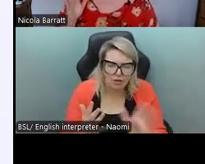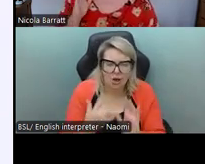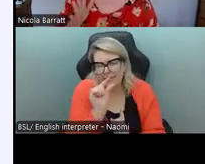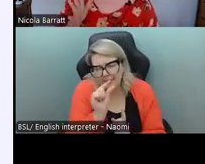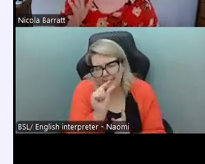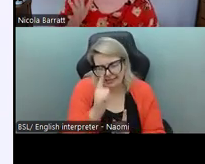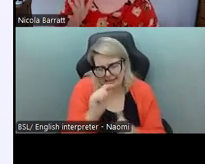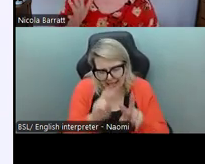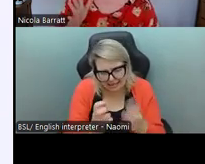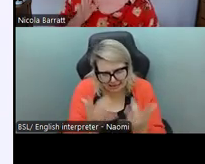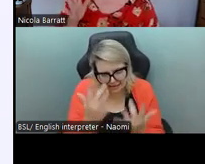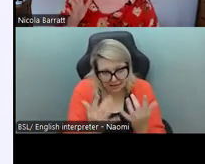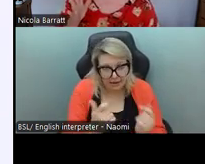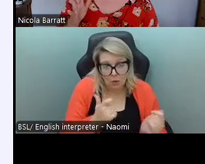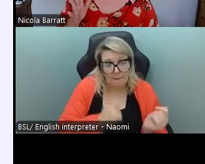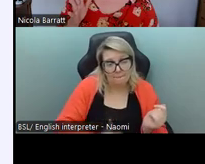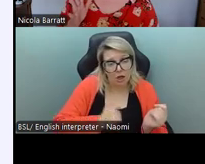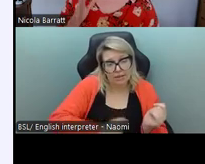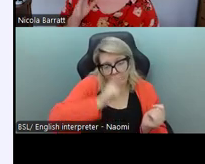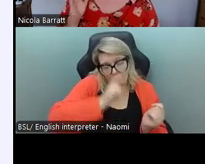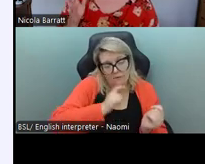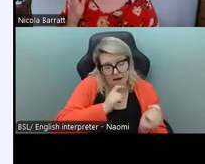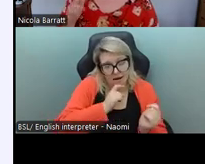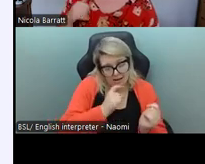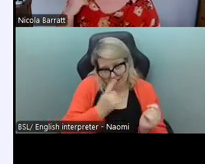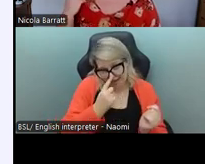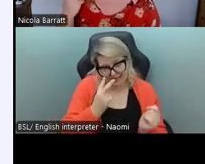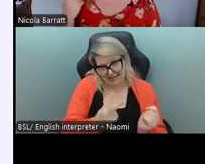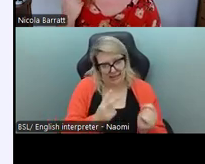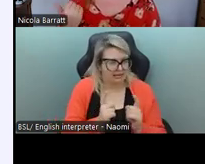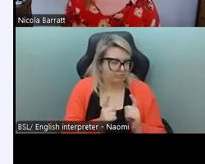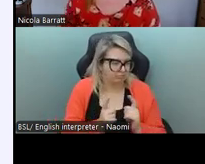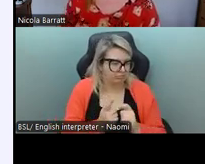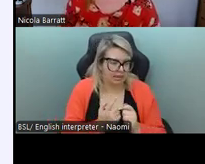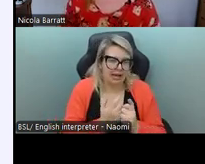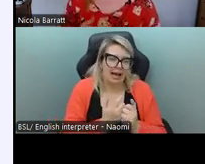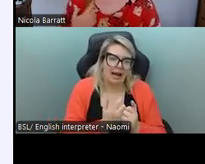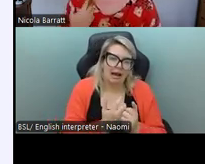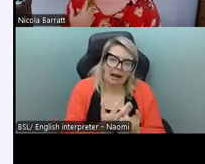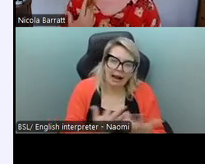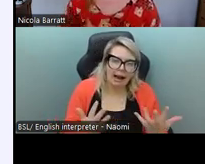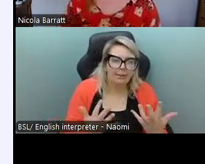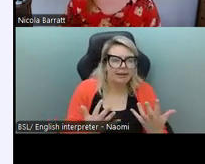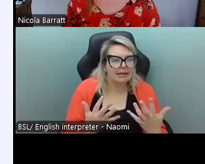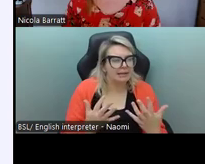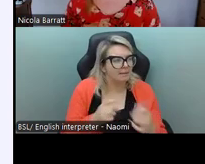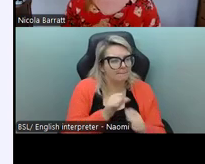On your personal profile, your individual profile, you can see things like your overall performance, best performing post,